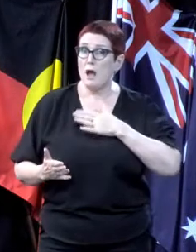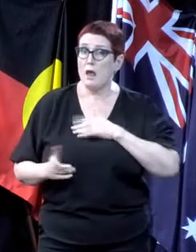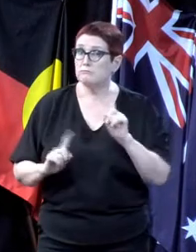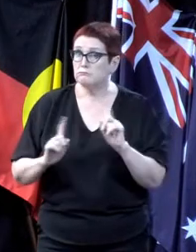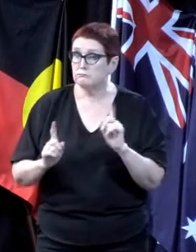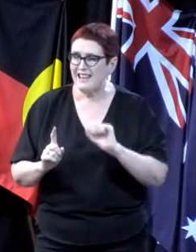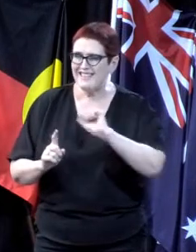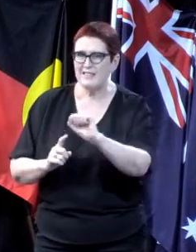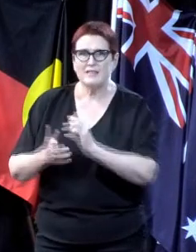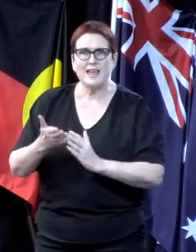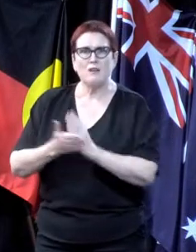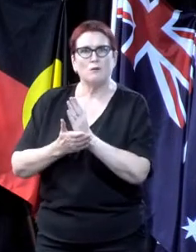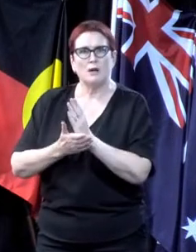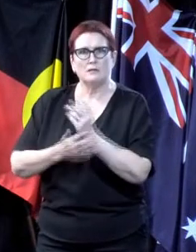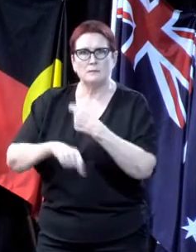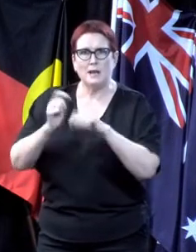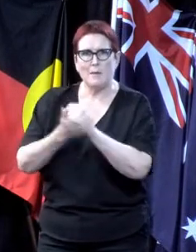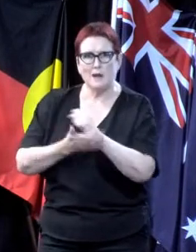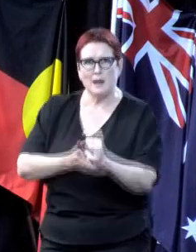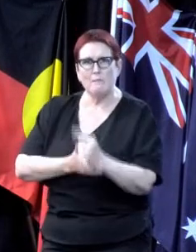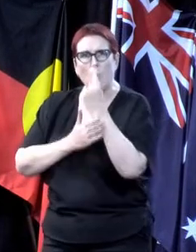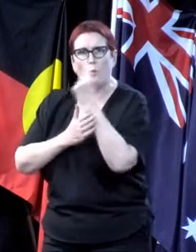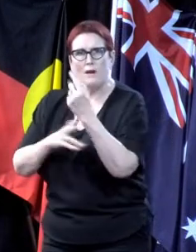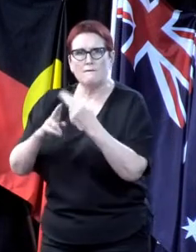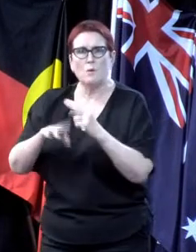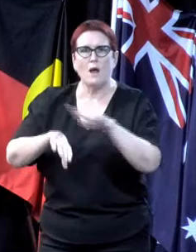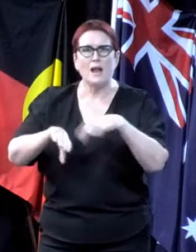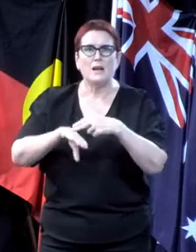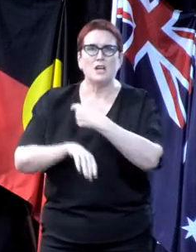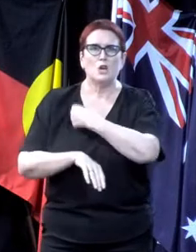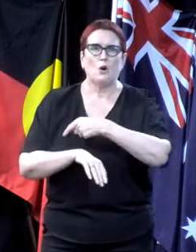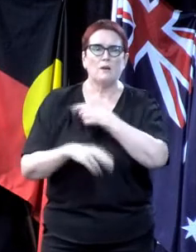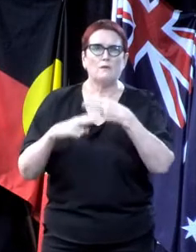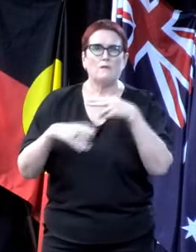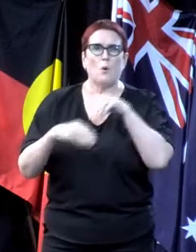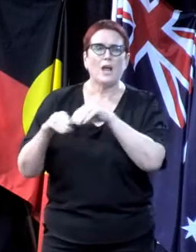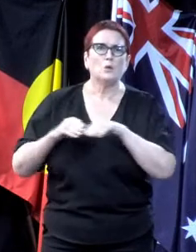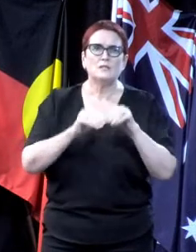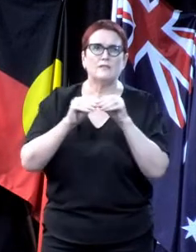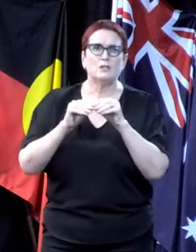and acknowledged in a national commitment to inclusive education across all States and sectors. I would like to see